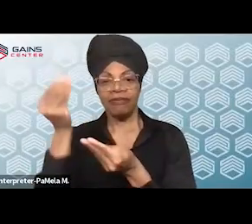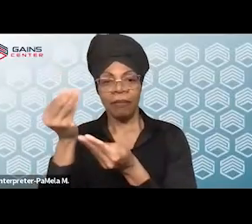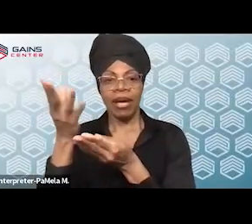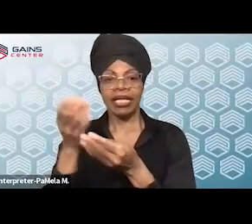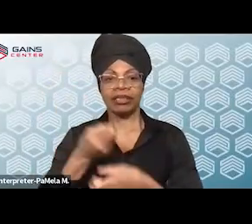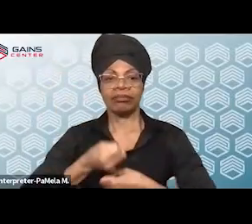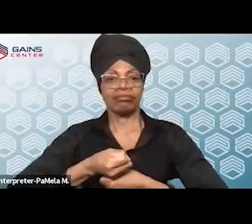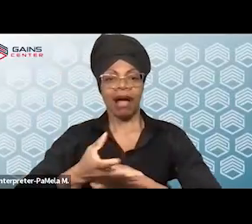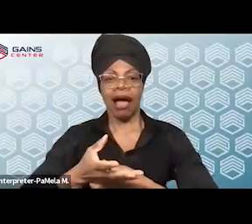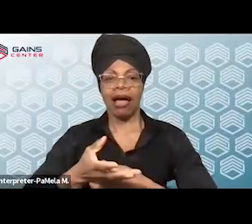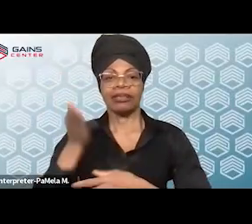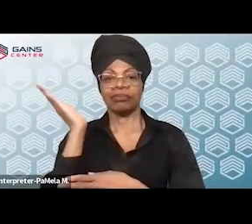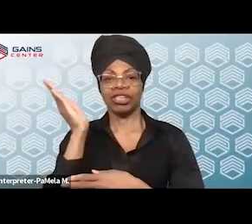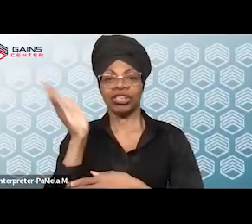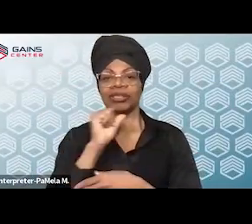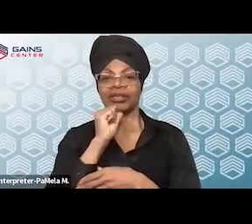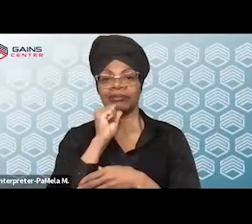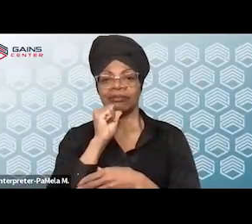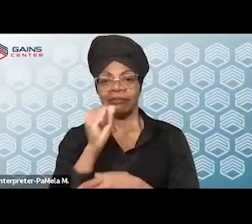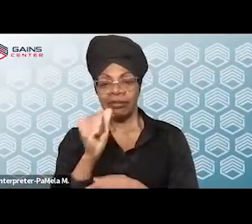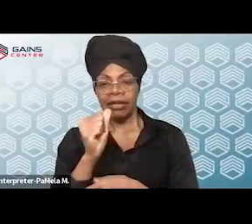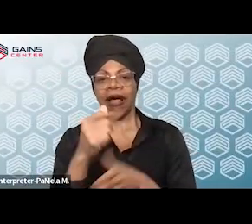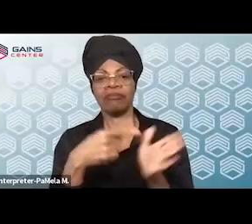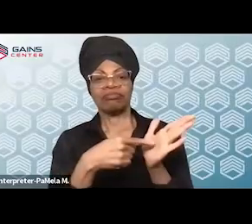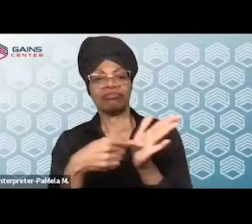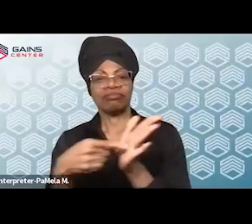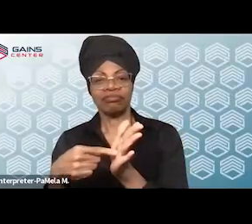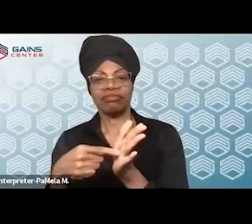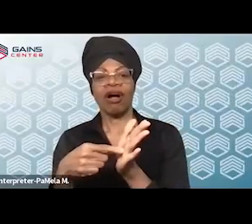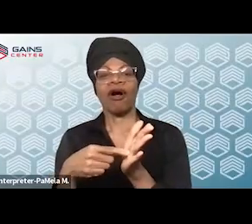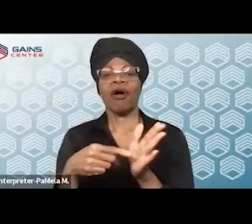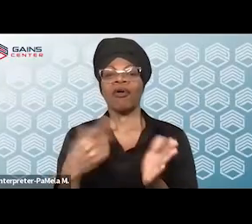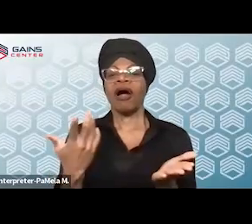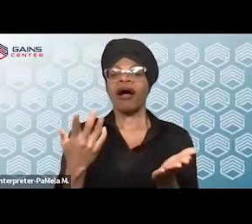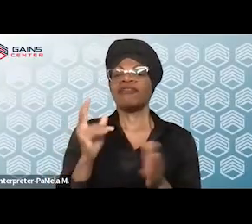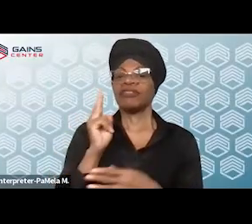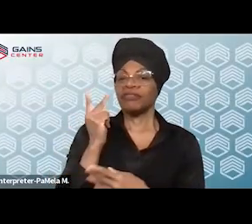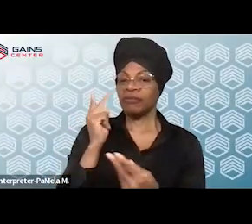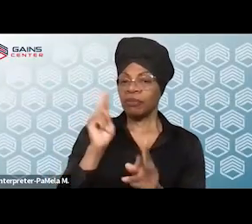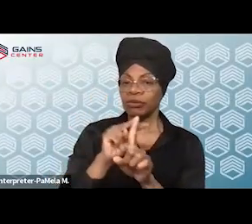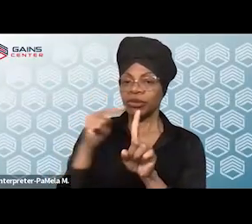do not necessarily reflect the views, opinions, or policies of the US Department of Health and Human Services.